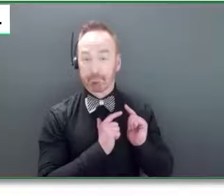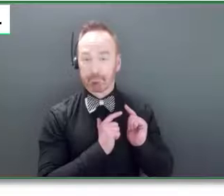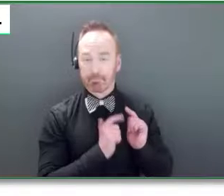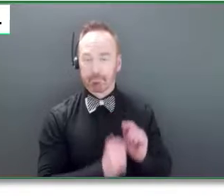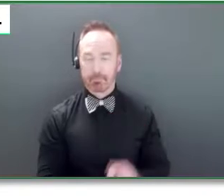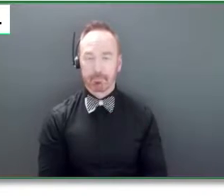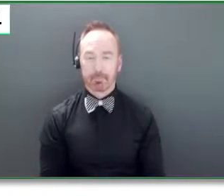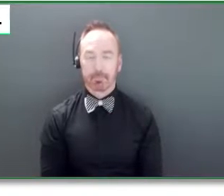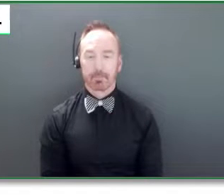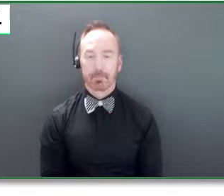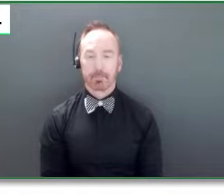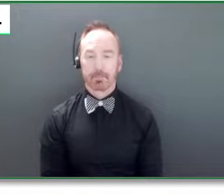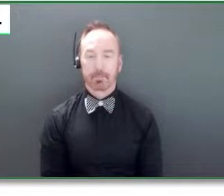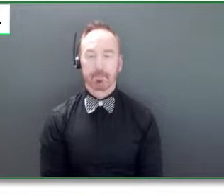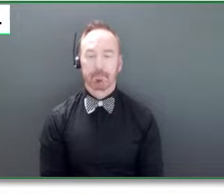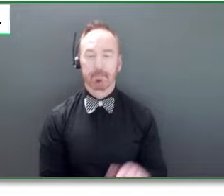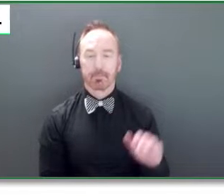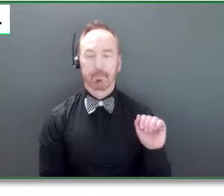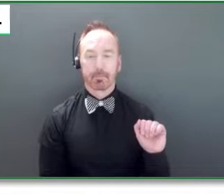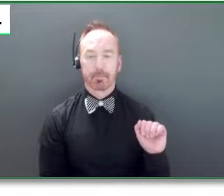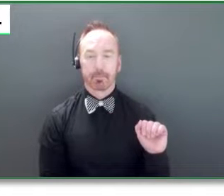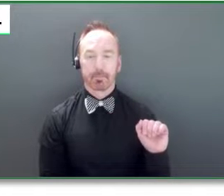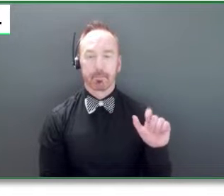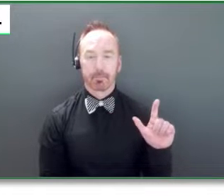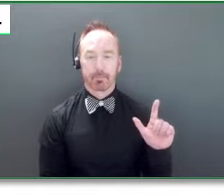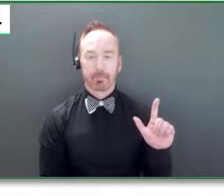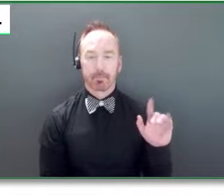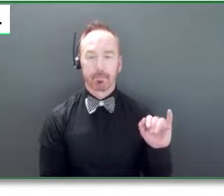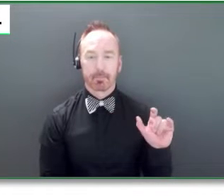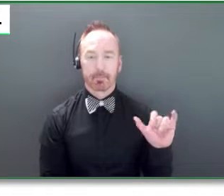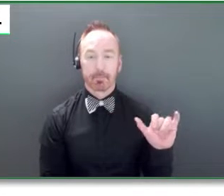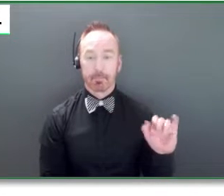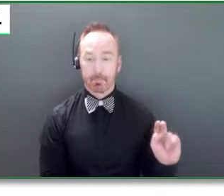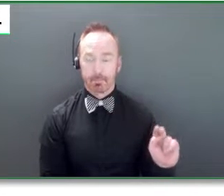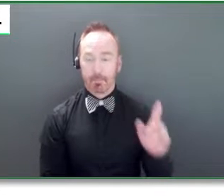And that concludes our speaker lineup today and our conference. I want to give